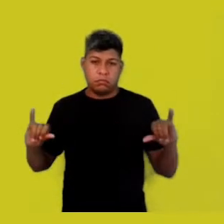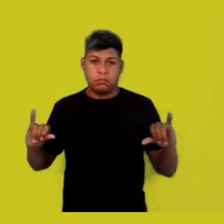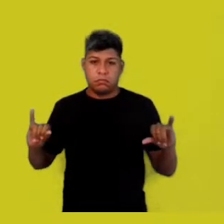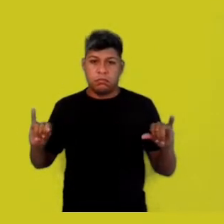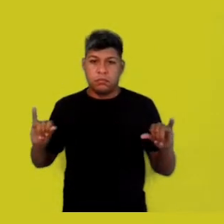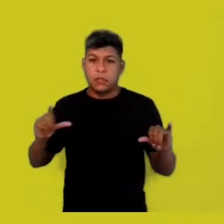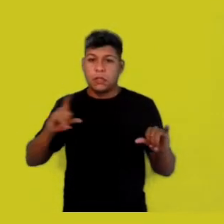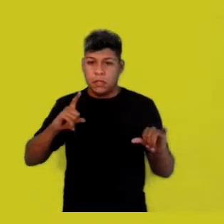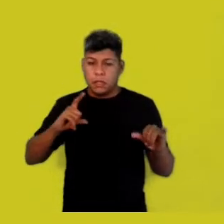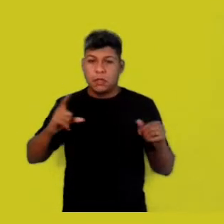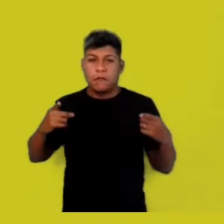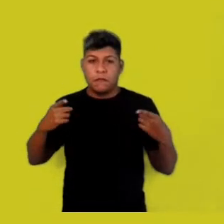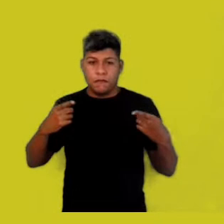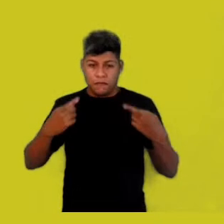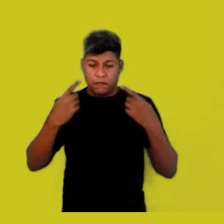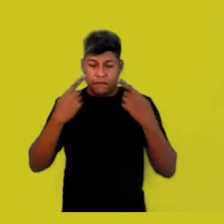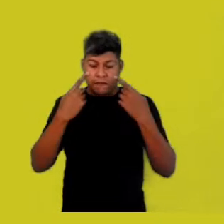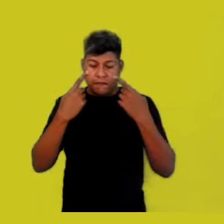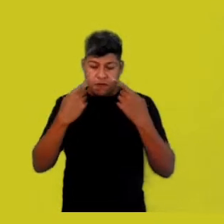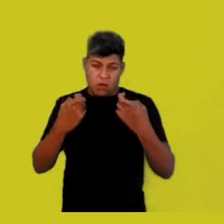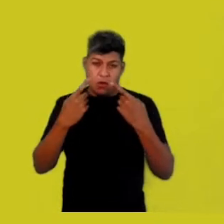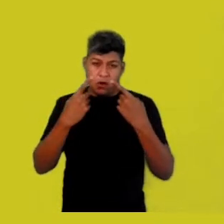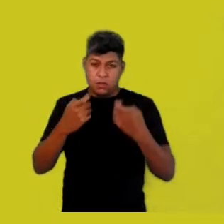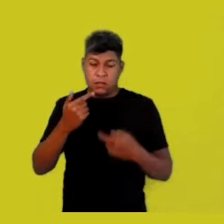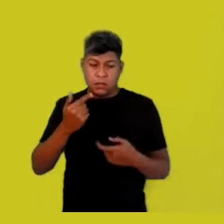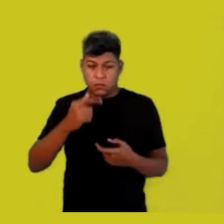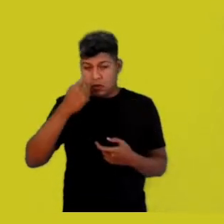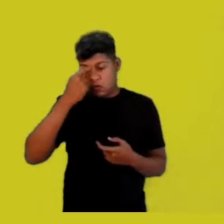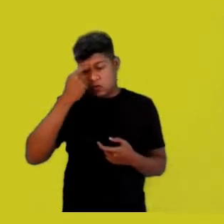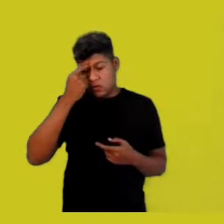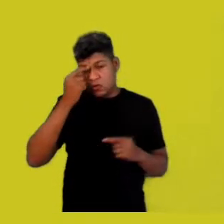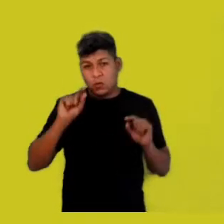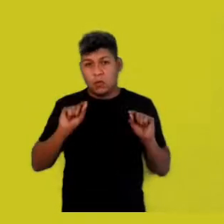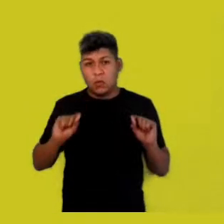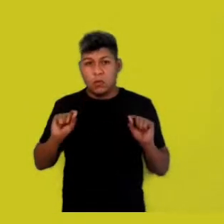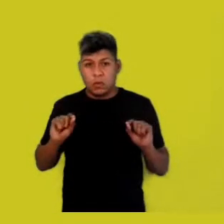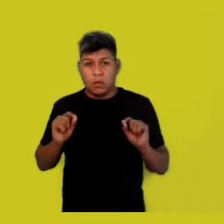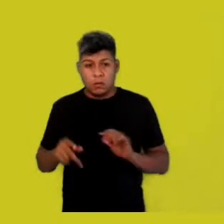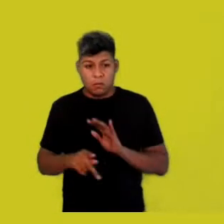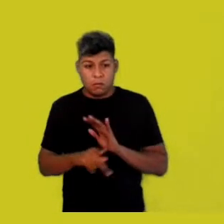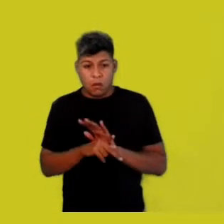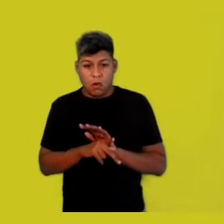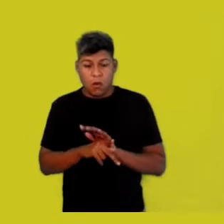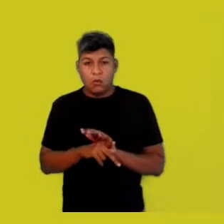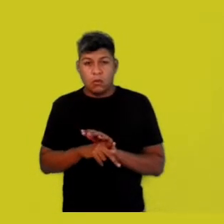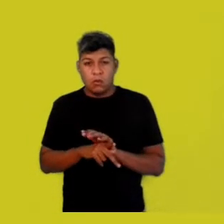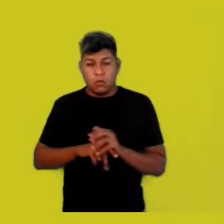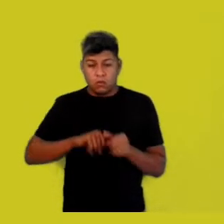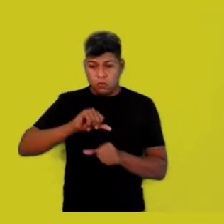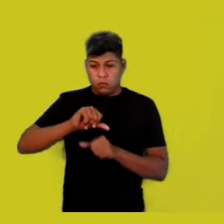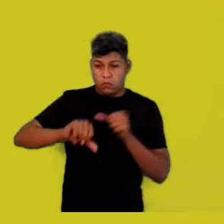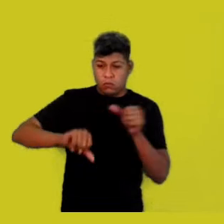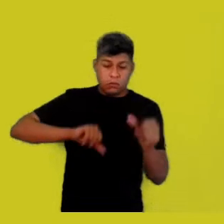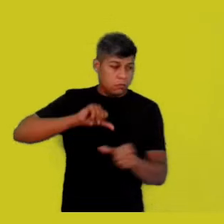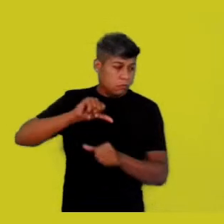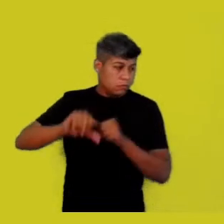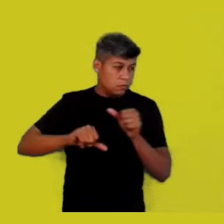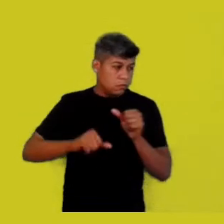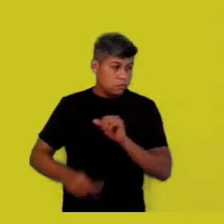If we’re not aware that this potential violence overspills, including our way of appropriating signs,